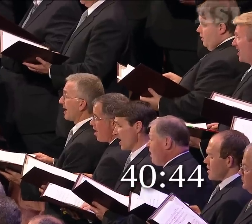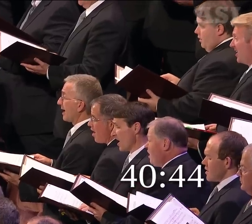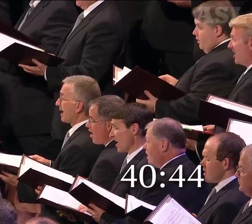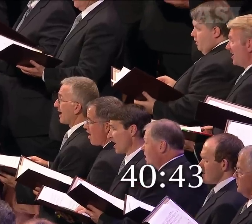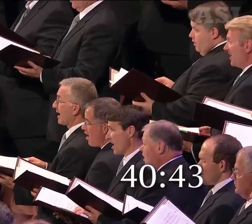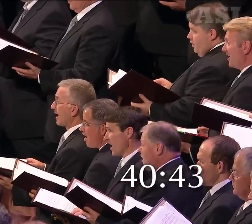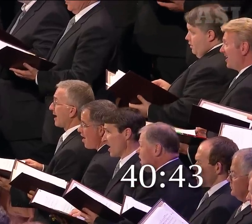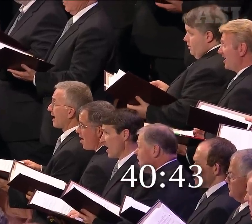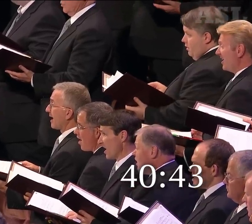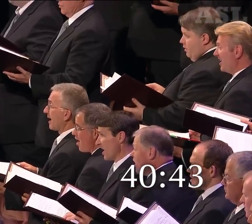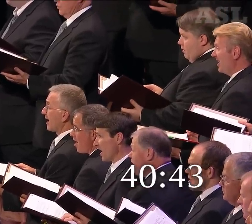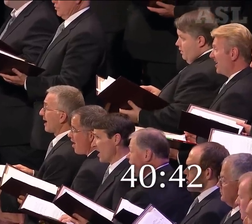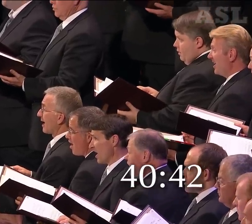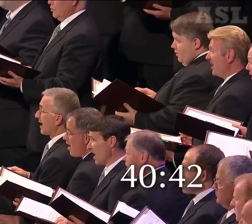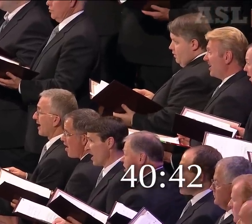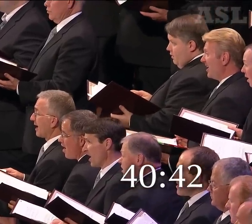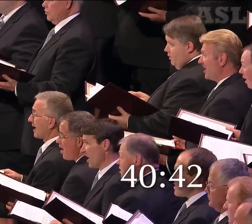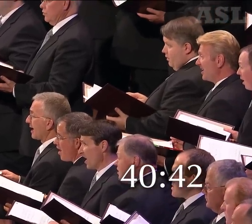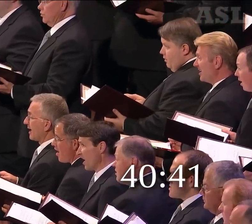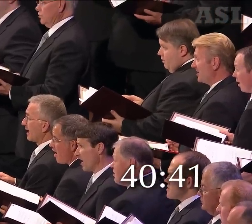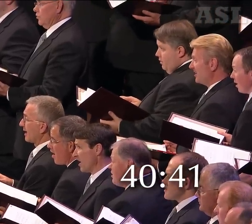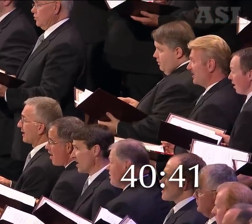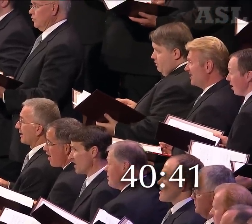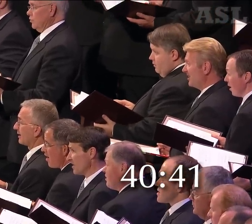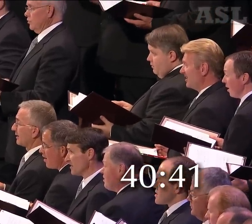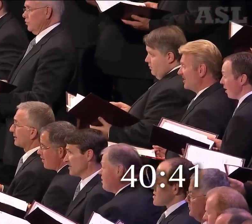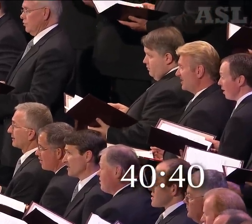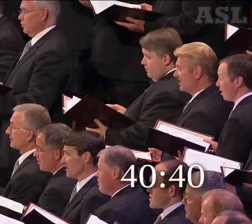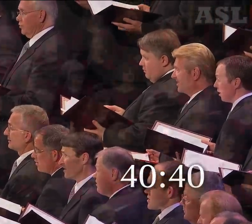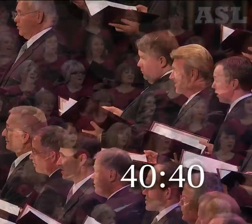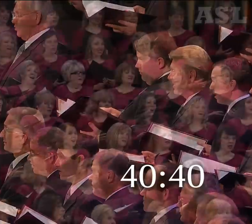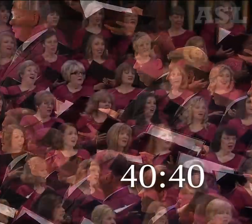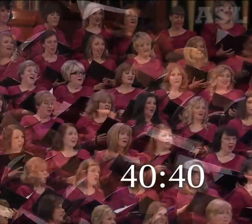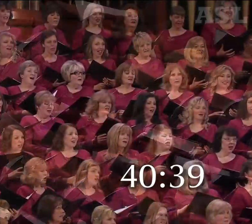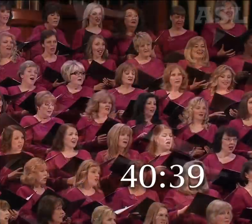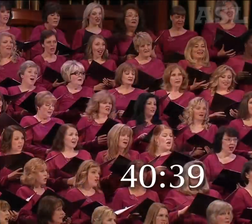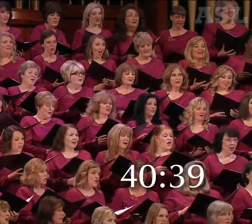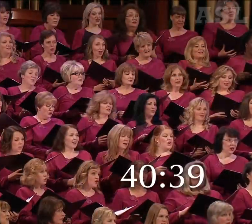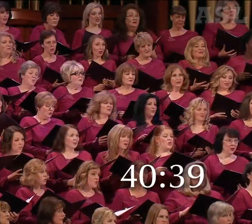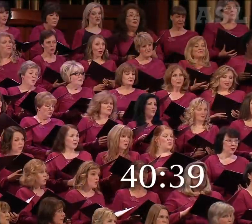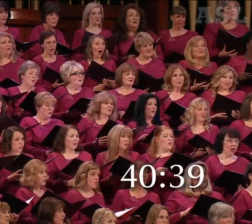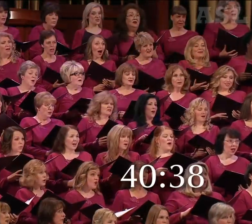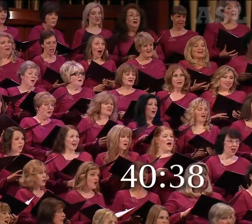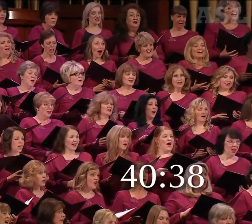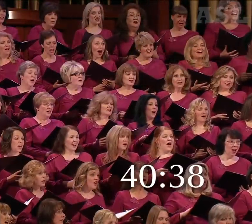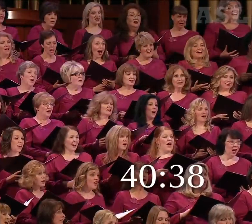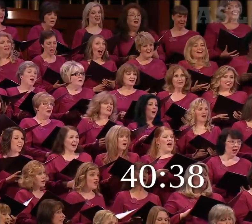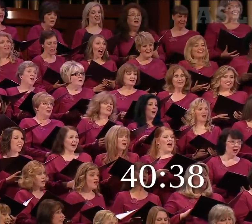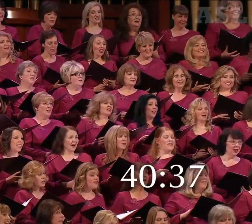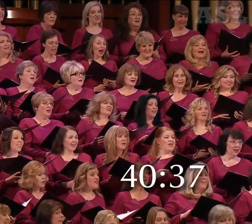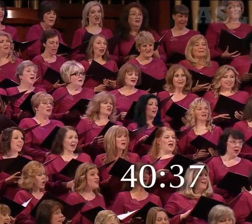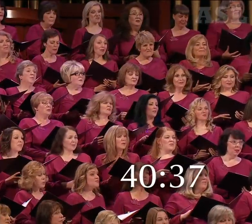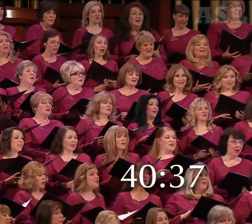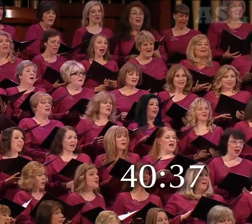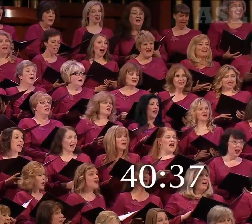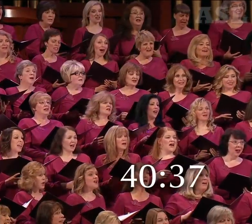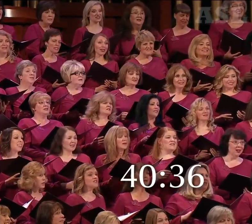THIS IS THE ENGLISH CLOSED CAPTION CHANNEL OF THE CHURCH OF JESUS CHRIST OF LATTER-DAY SAINTS.